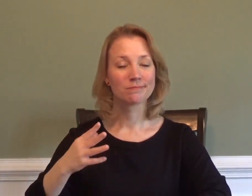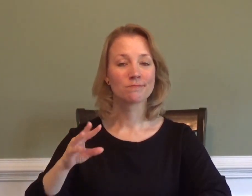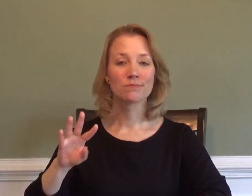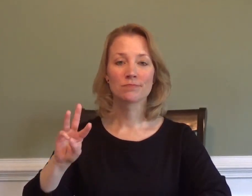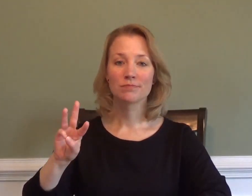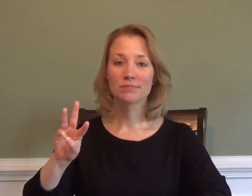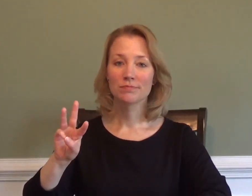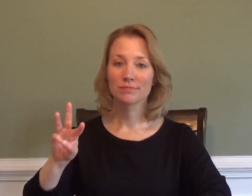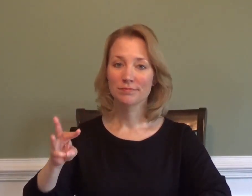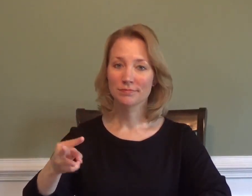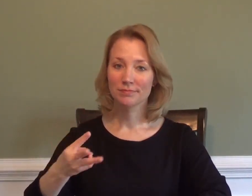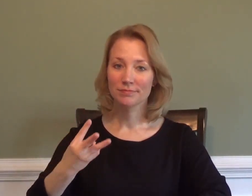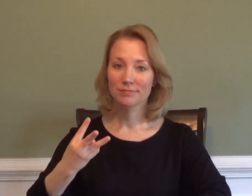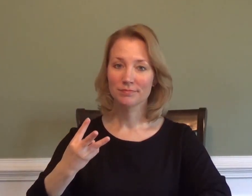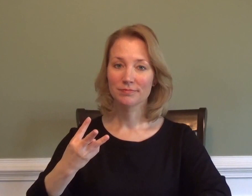$6